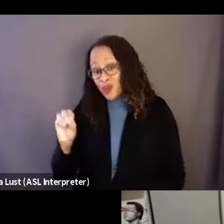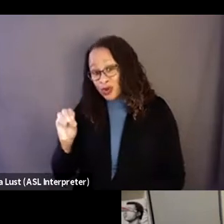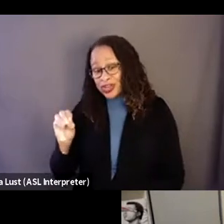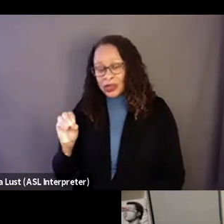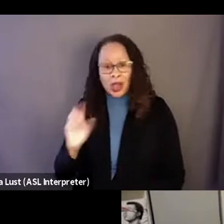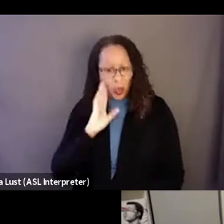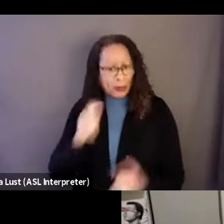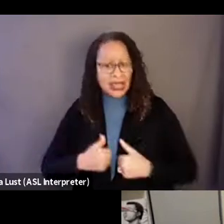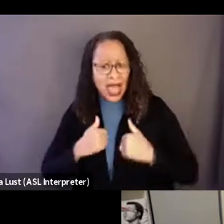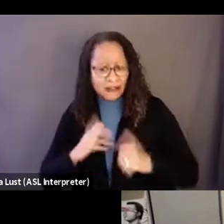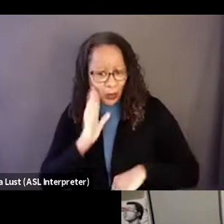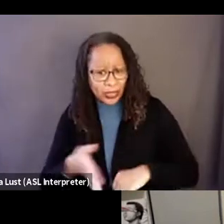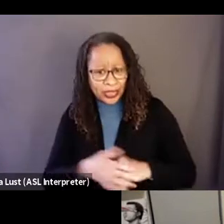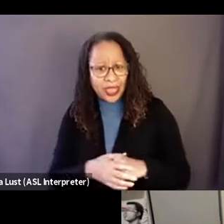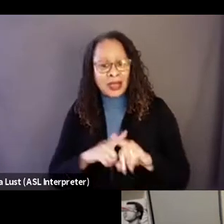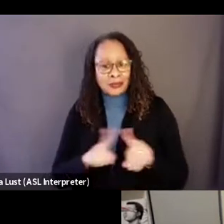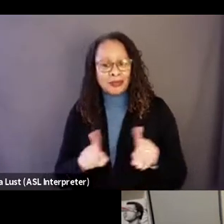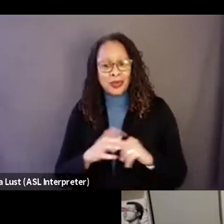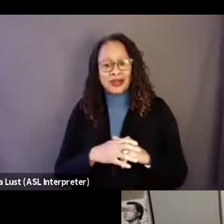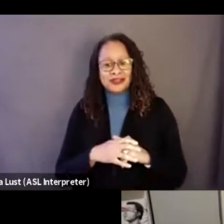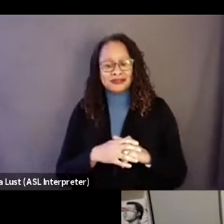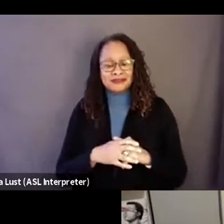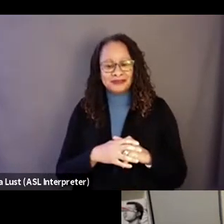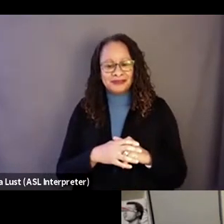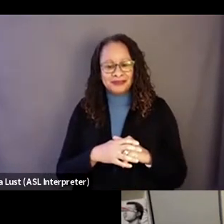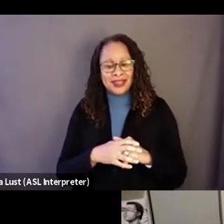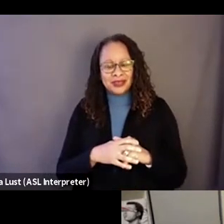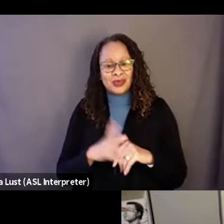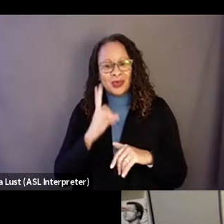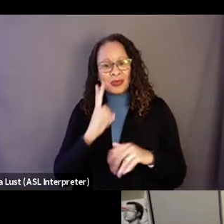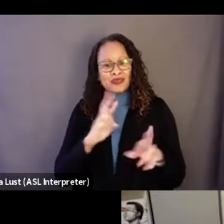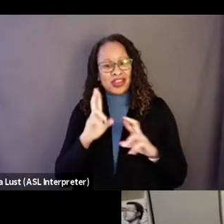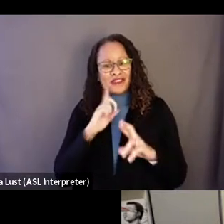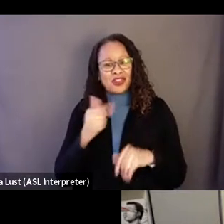we'll be raising somebody else's child, grandchildren and great grandchildren.